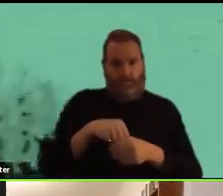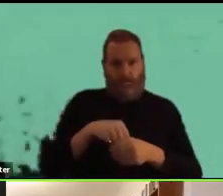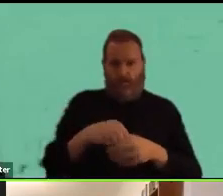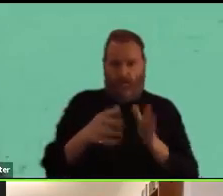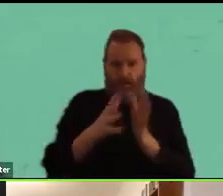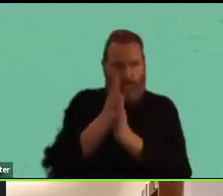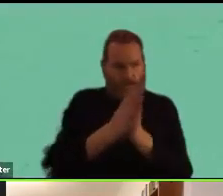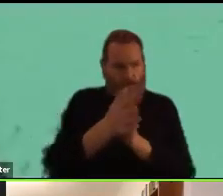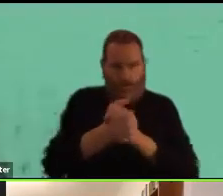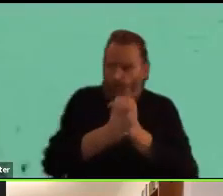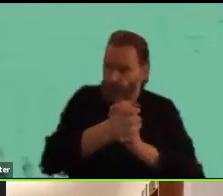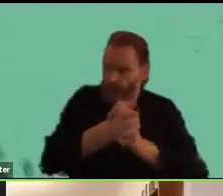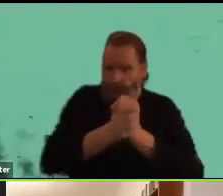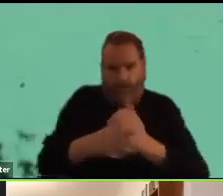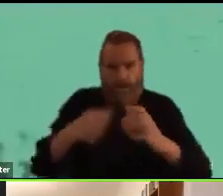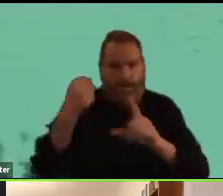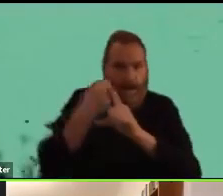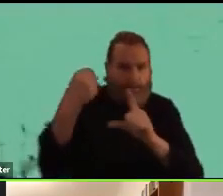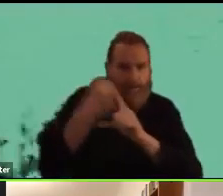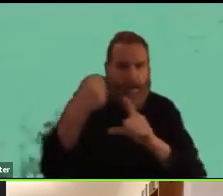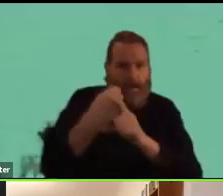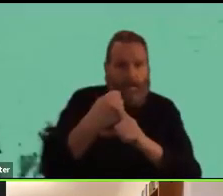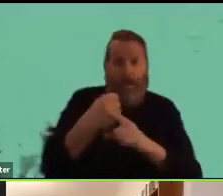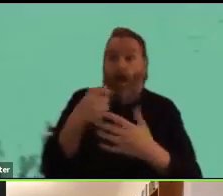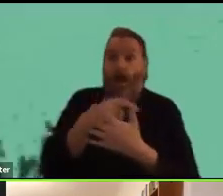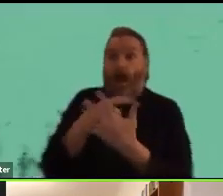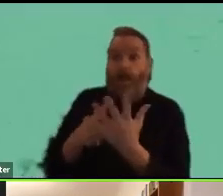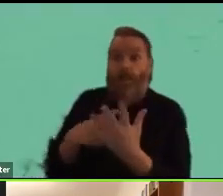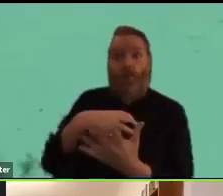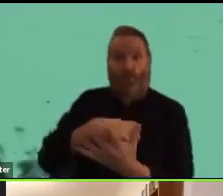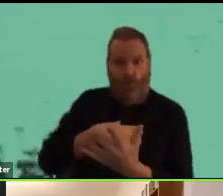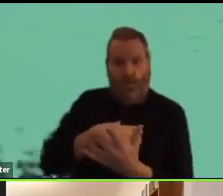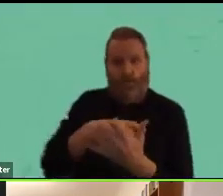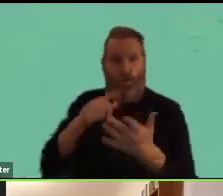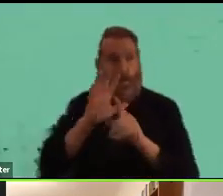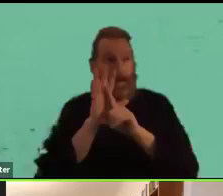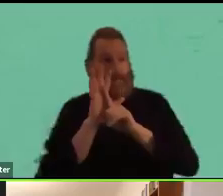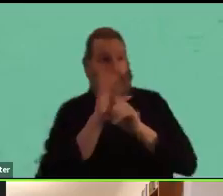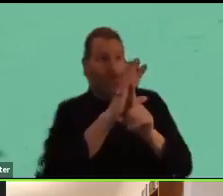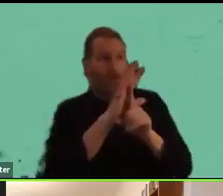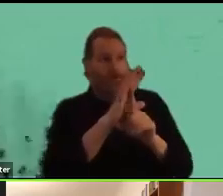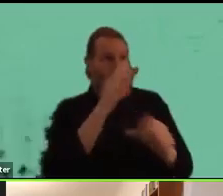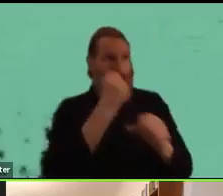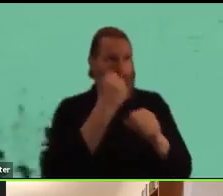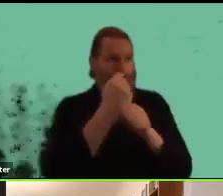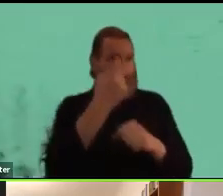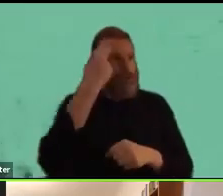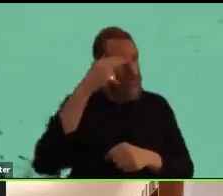and others do the same we can force them to do a U-turn if Marcus Rashford and others